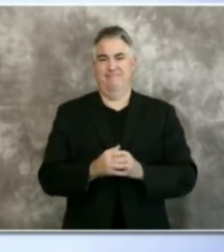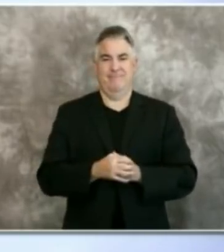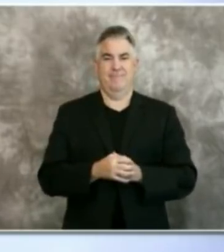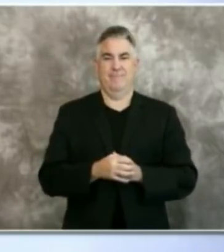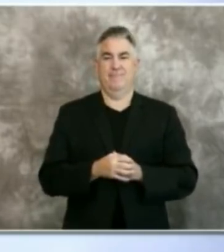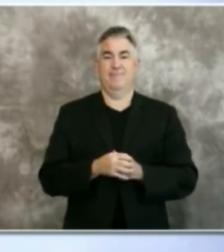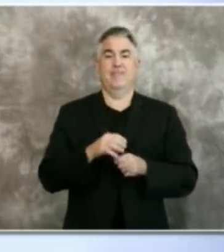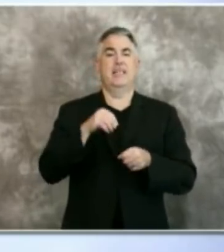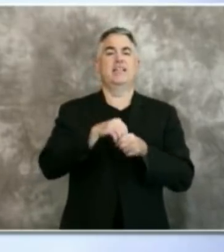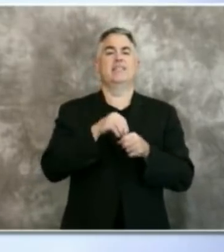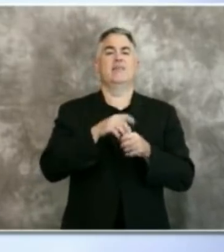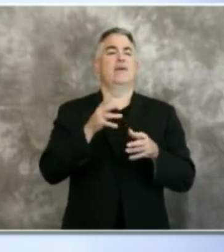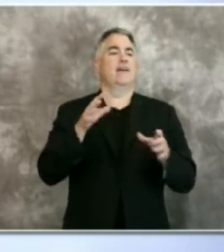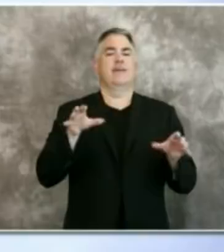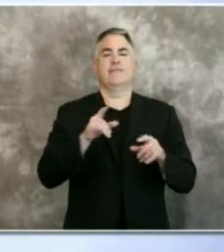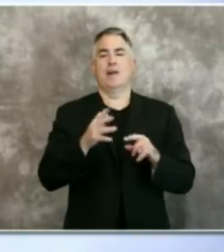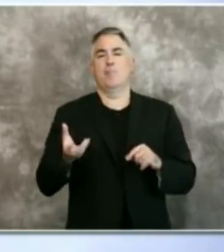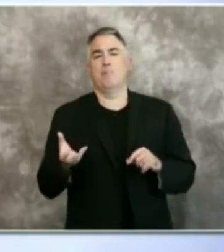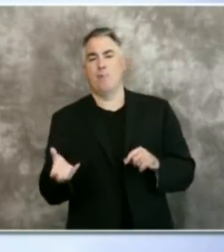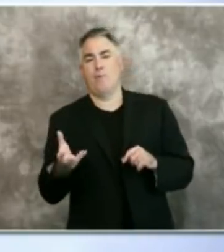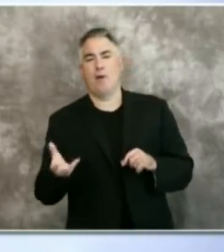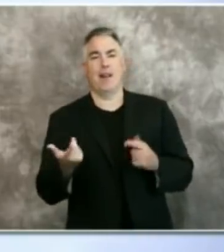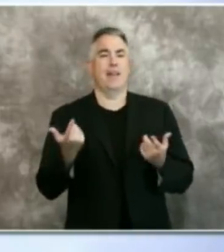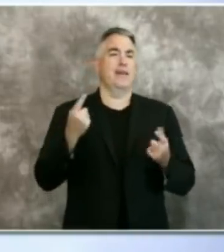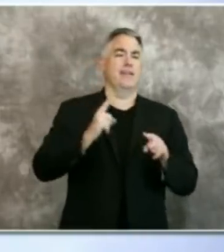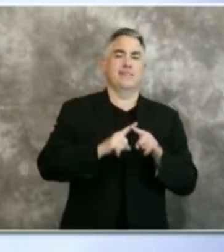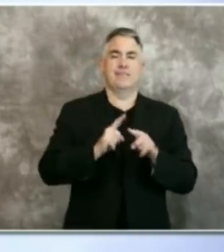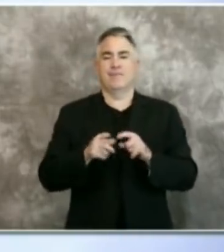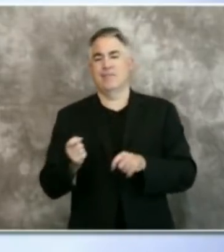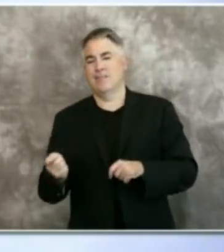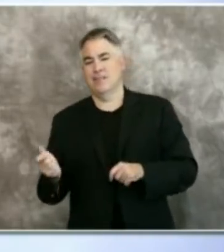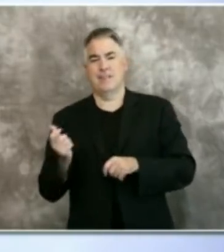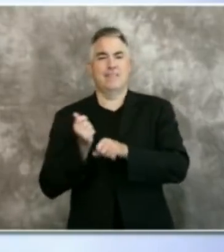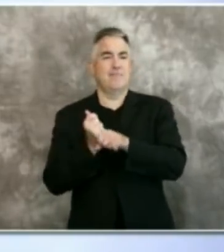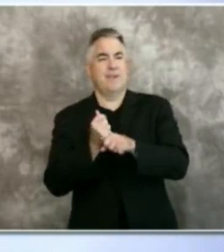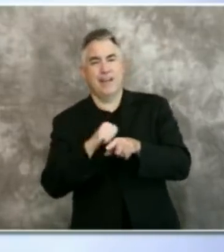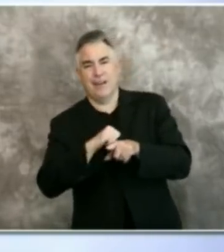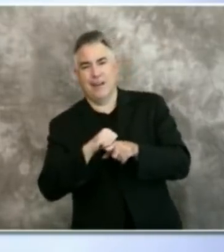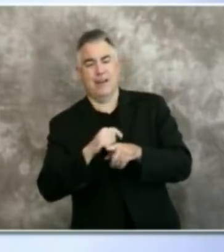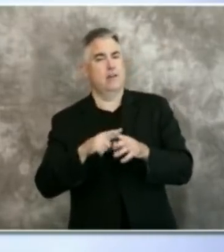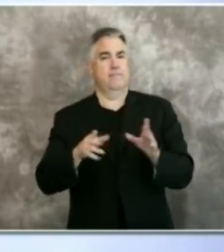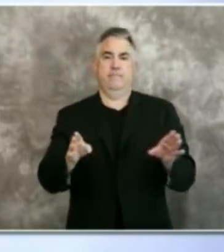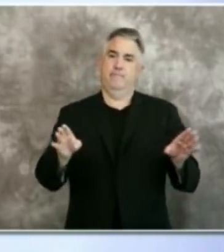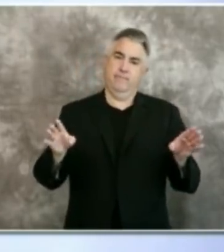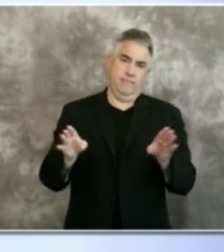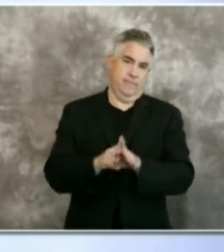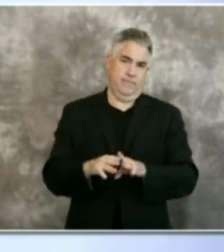OUTLINED ALL MOVIE THEATERS MUST LIVE IN OR OPERATIONS INDOOR OPERATION, THE FAMILY ENTERTAINMENT CENTER ALL IN